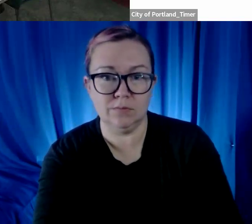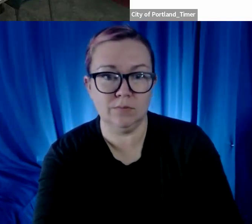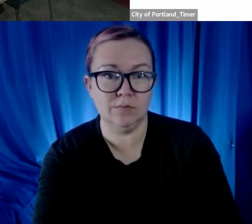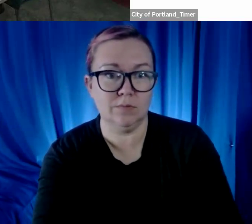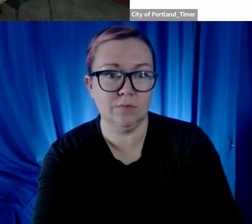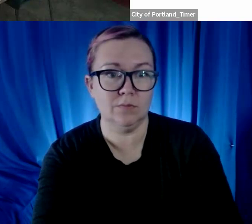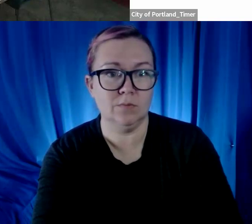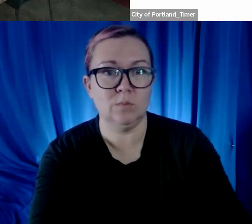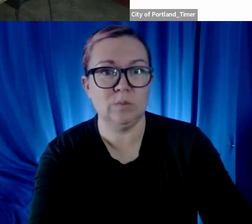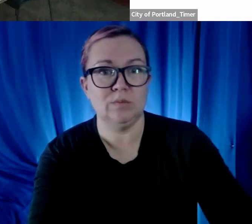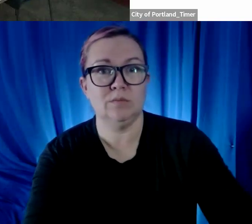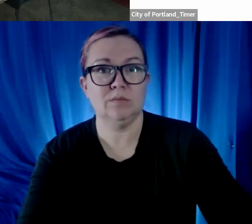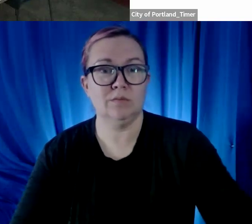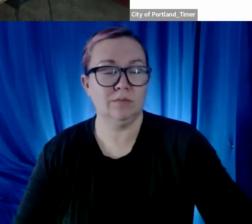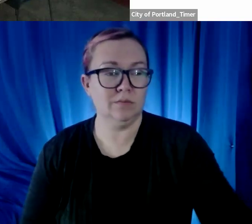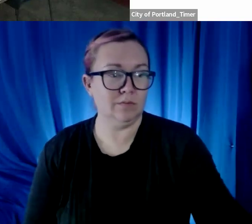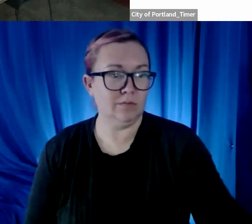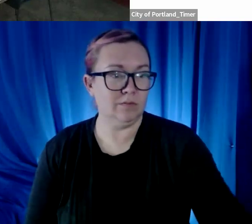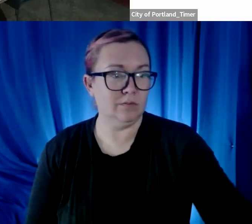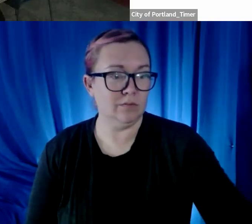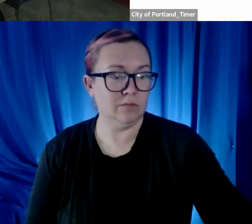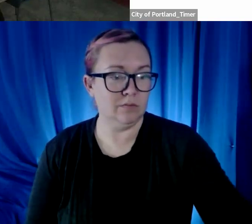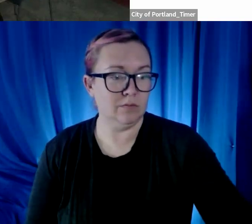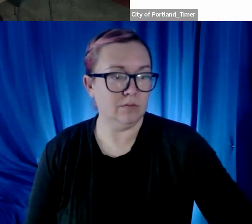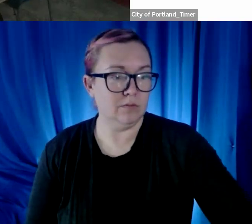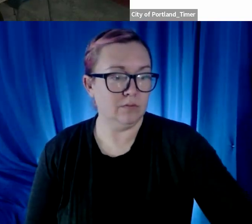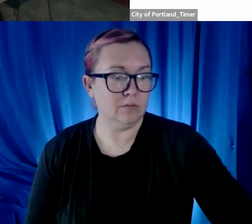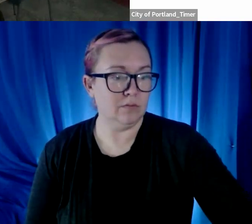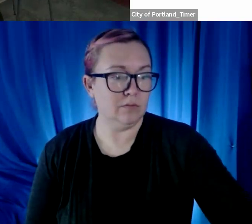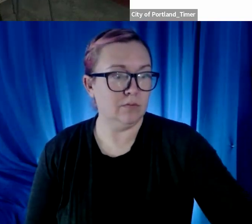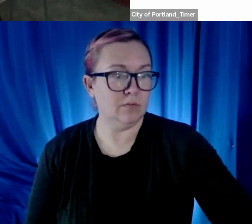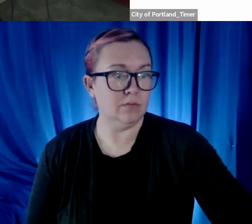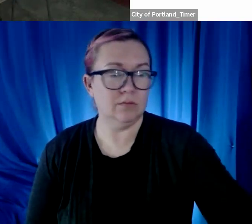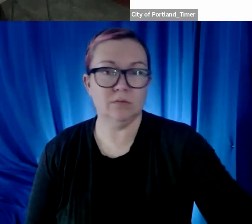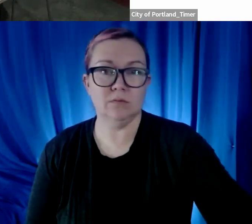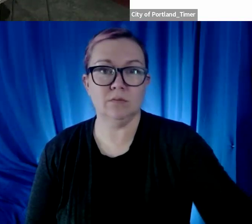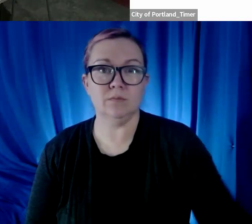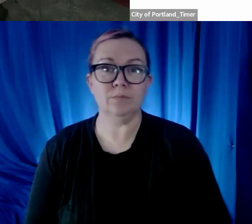Physically versus sexual.